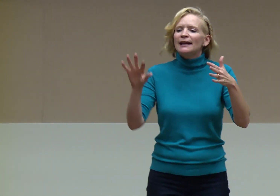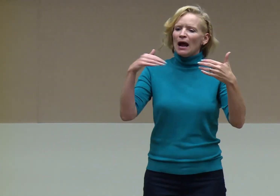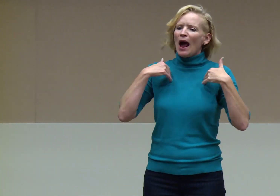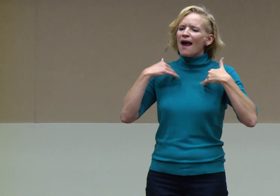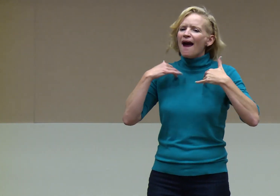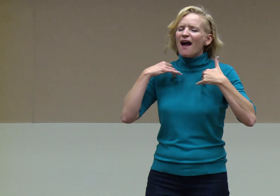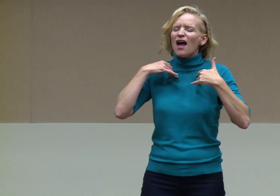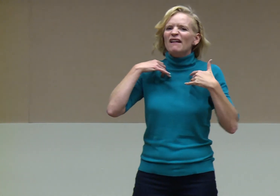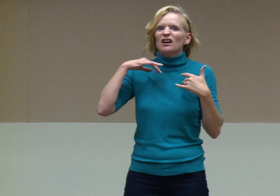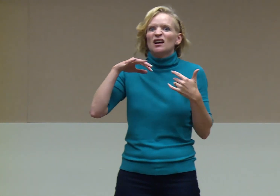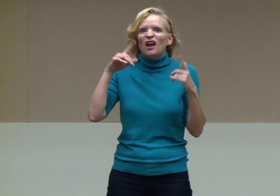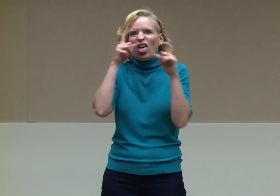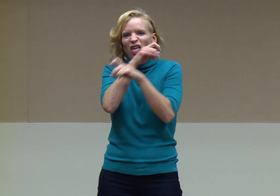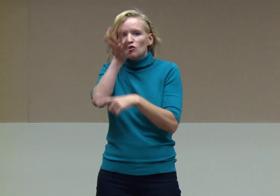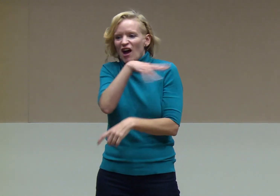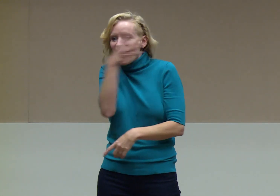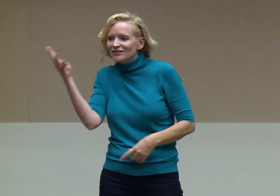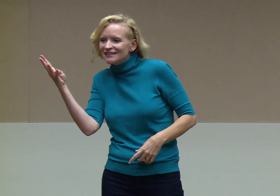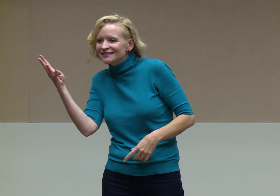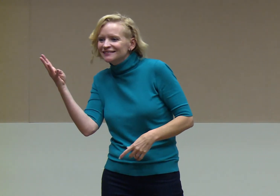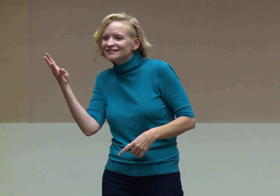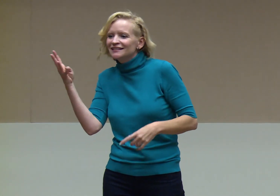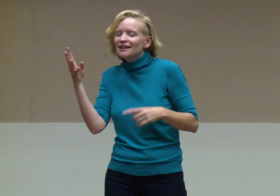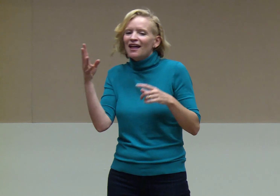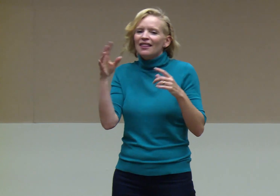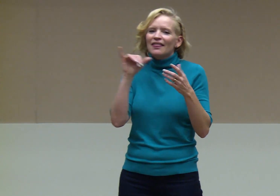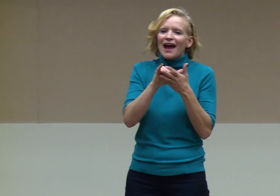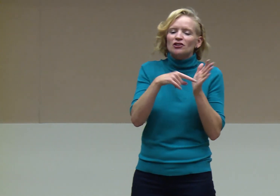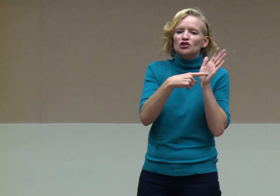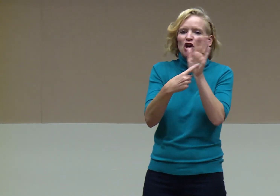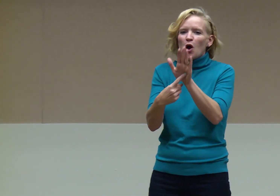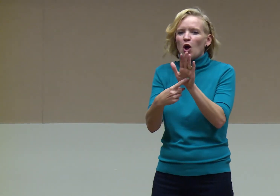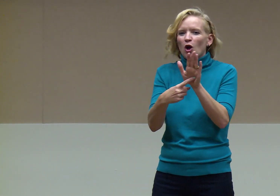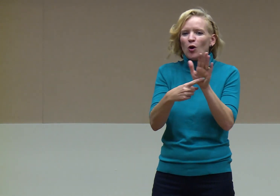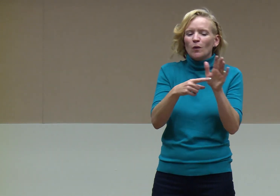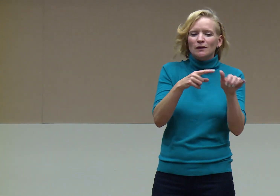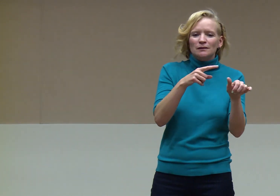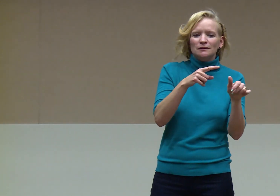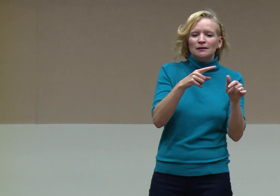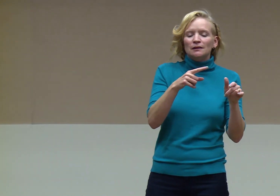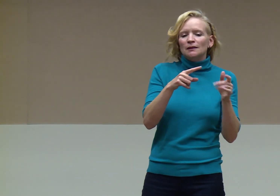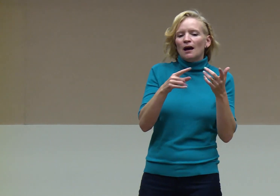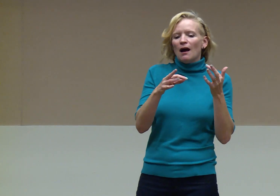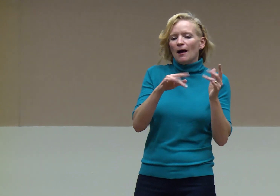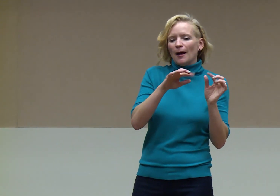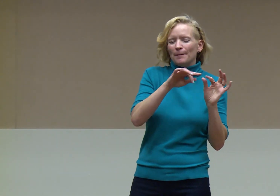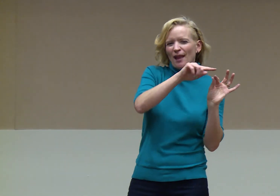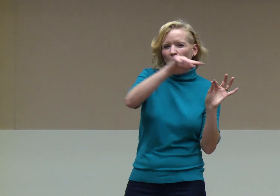Now, I have, you know, quite a few graphs that show...